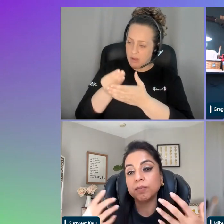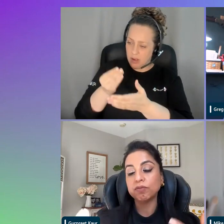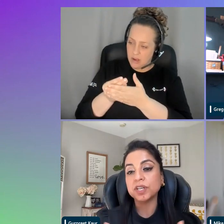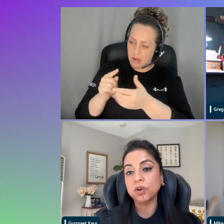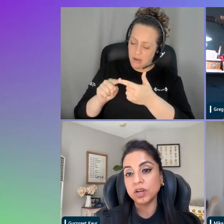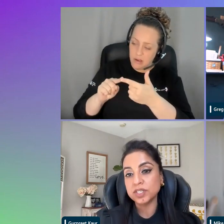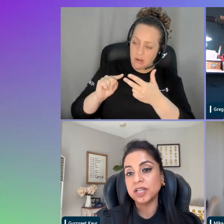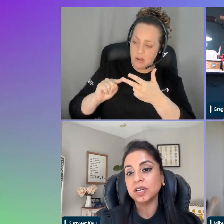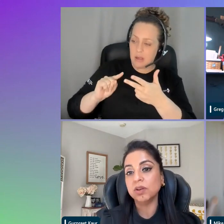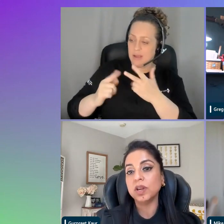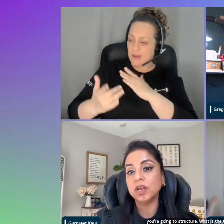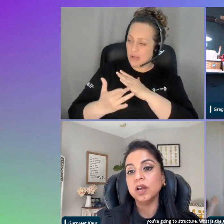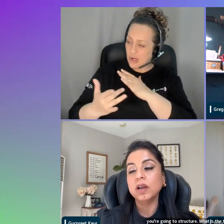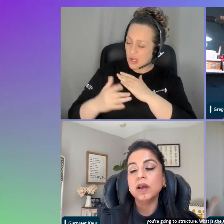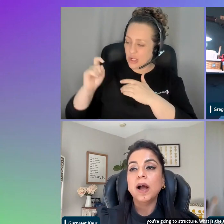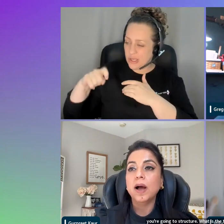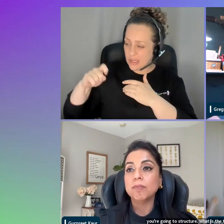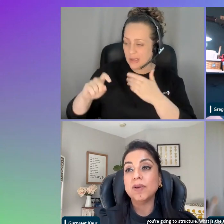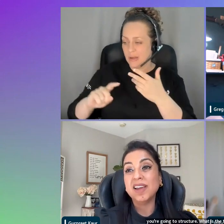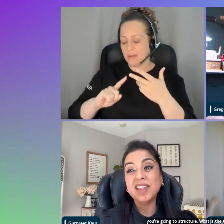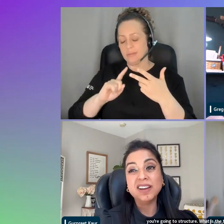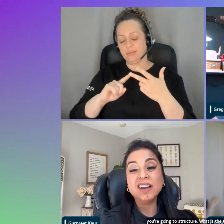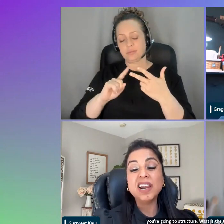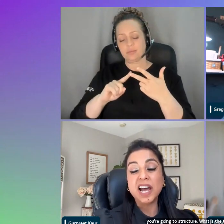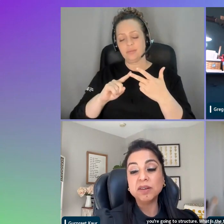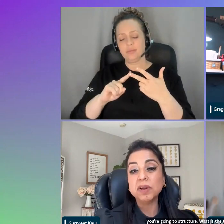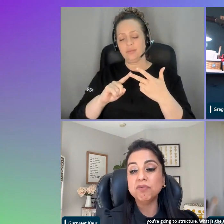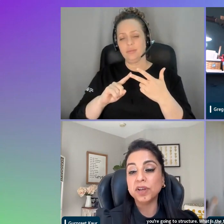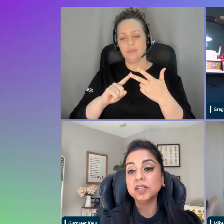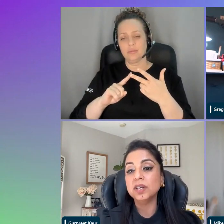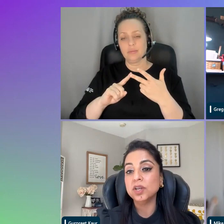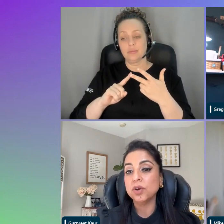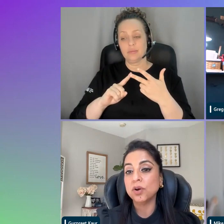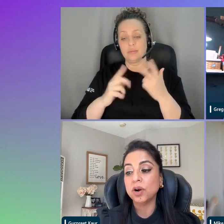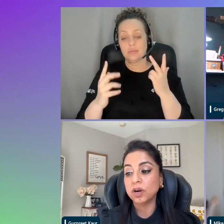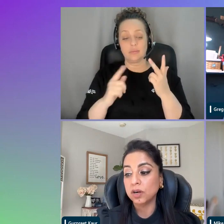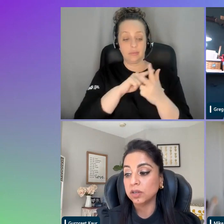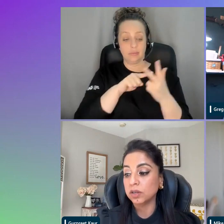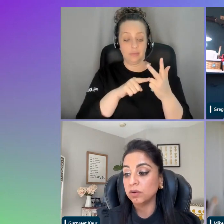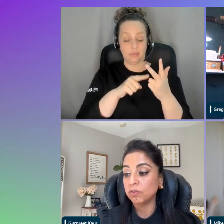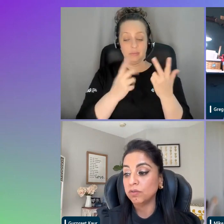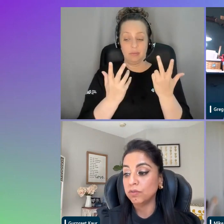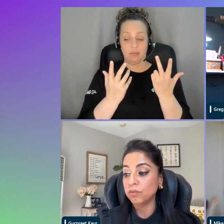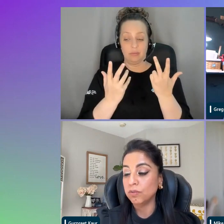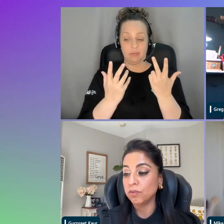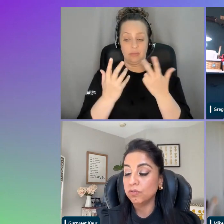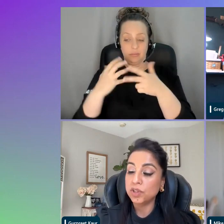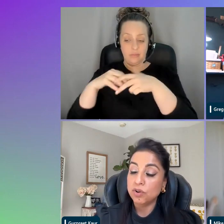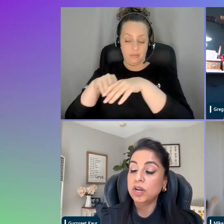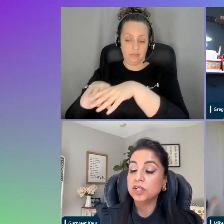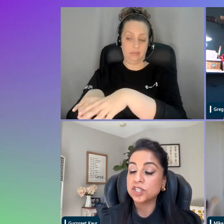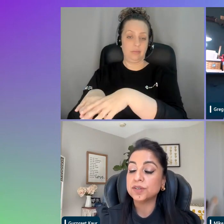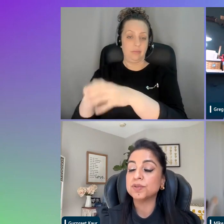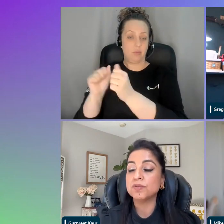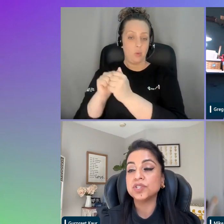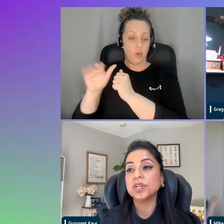you need? What is the type of technology that you need? Um, and then alignment with your, with your leadership vision is